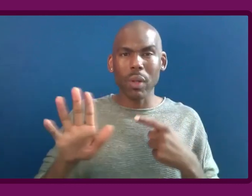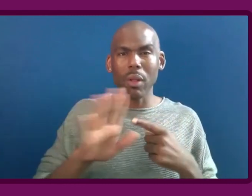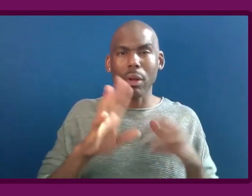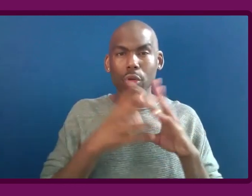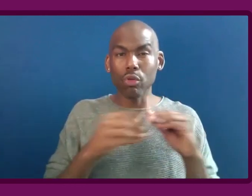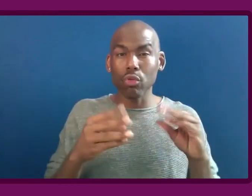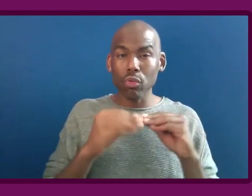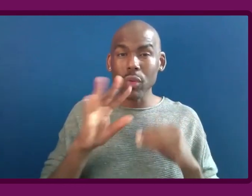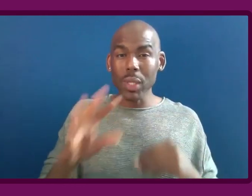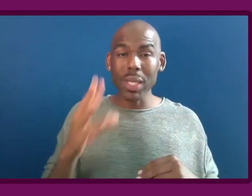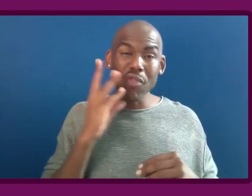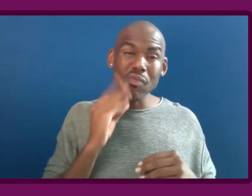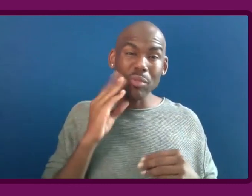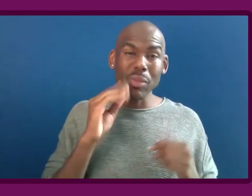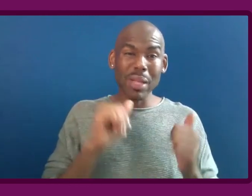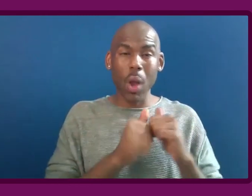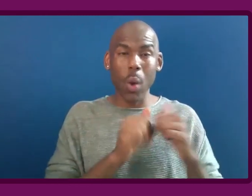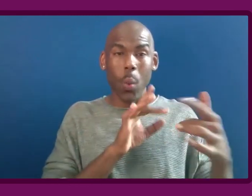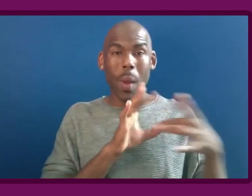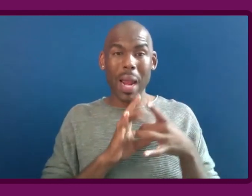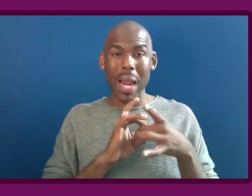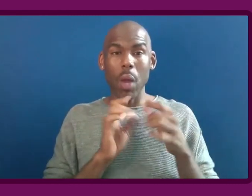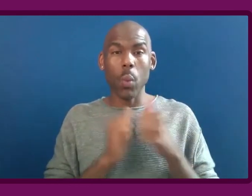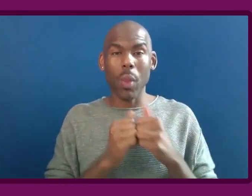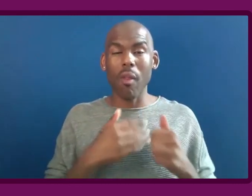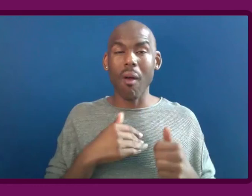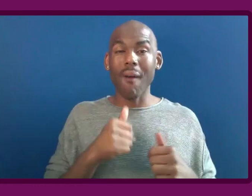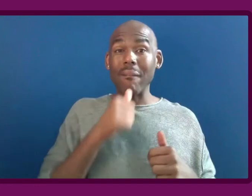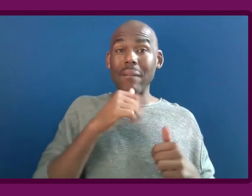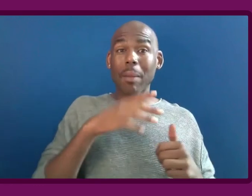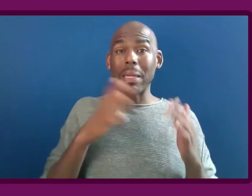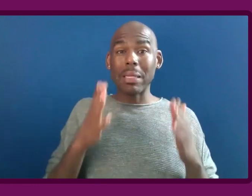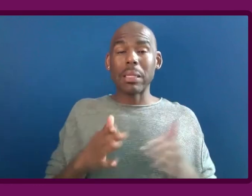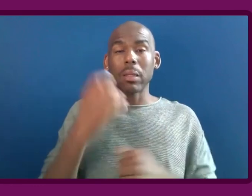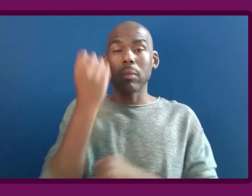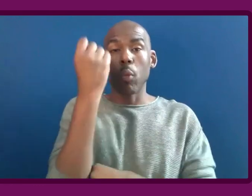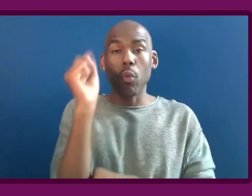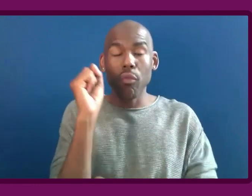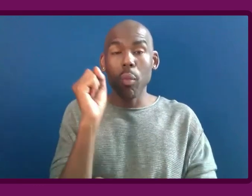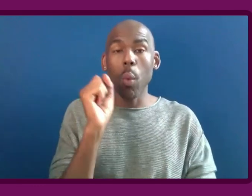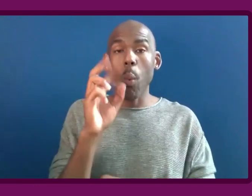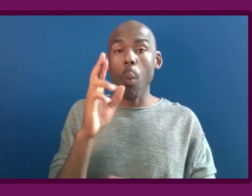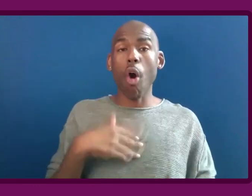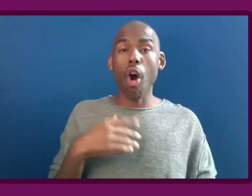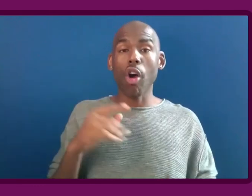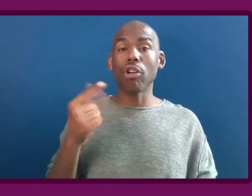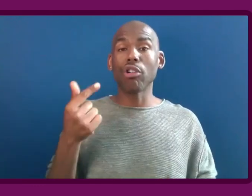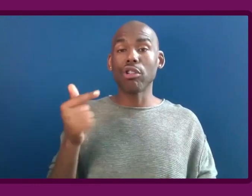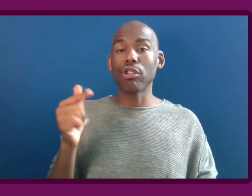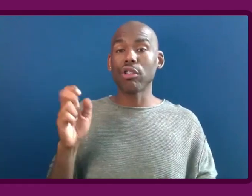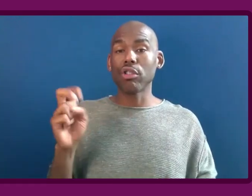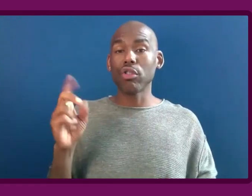more our voices and be more vocal about it. Not literally, but yeah. Ashley Inkumsah: Absolutely, I agree with you one